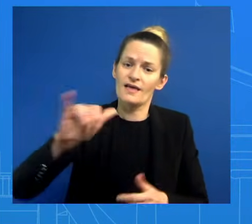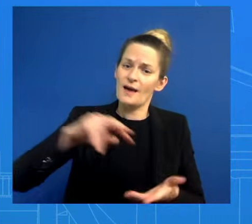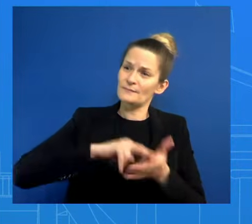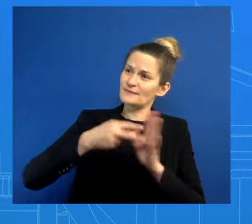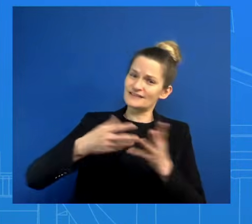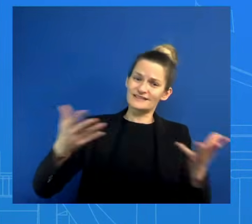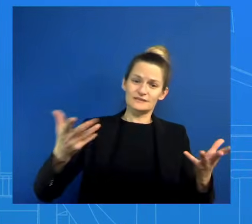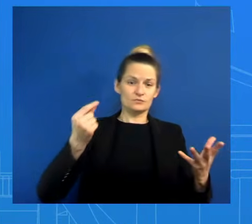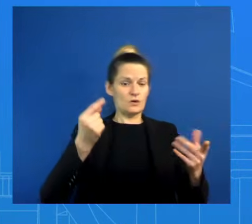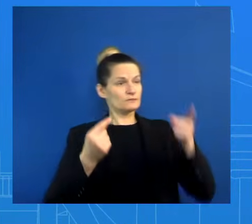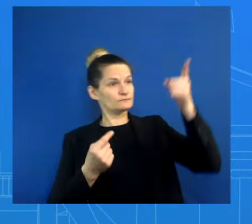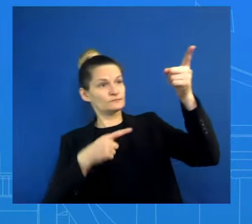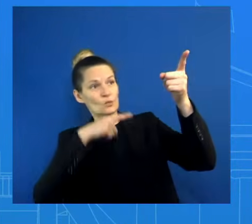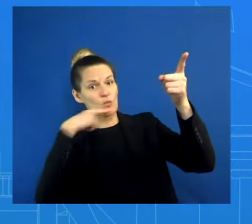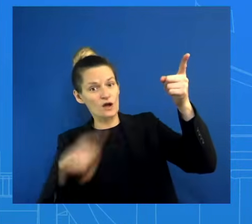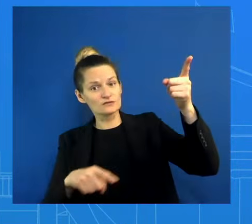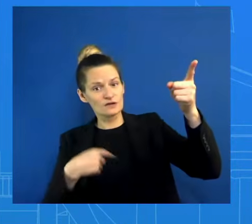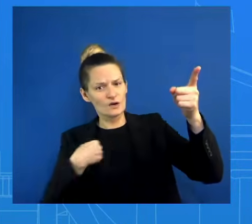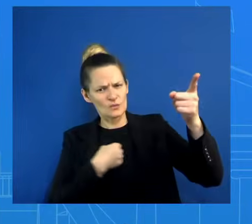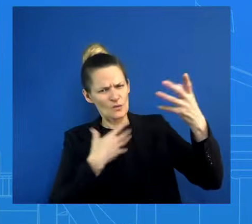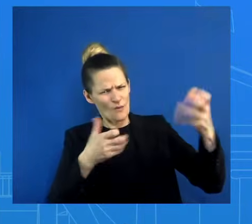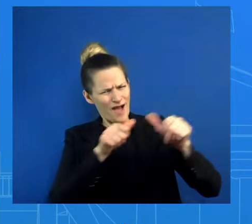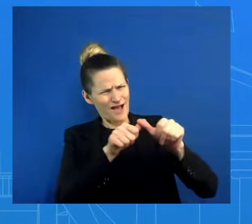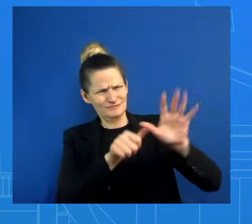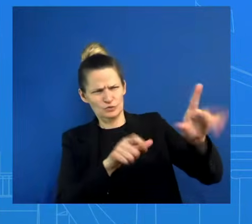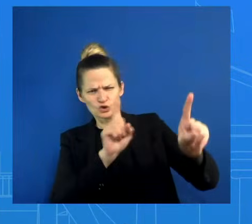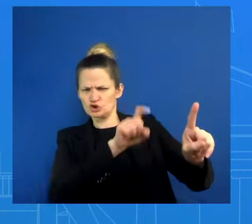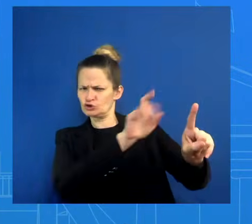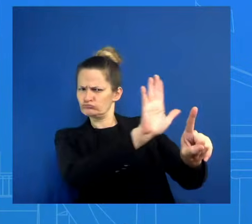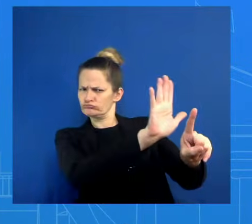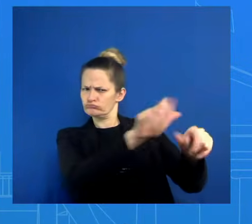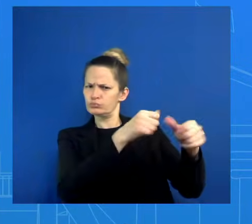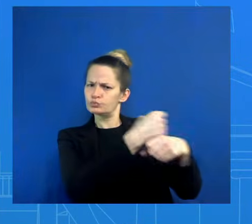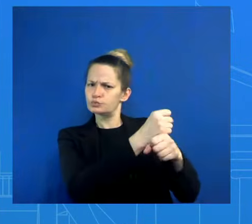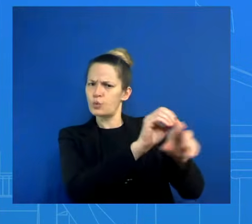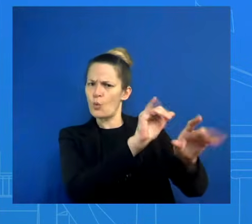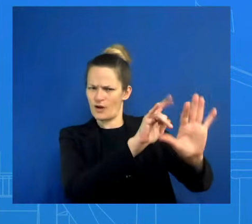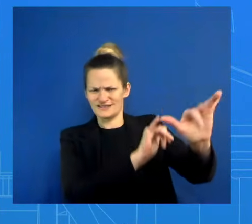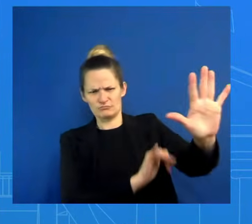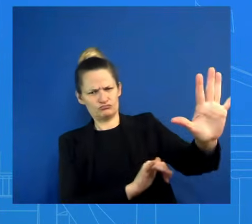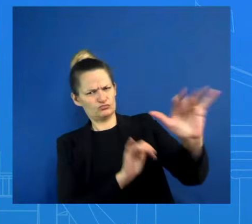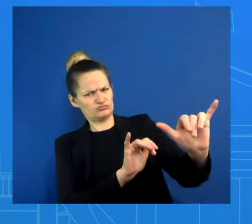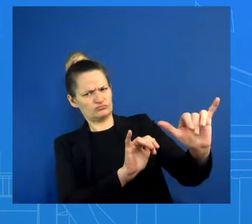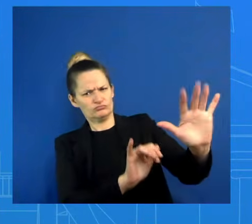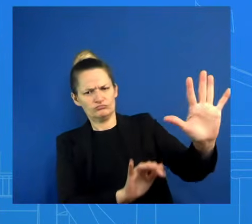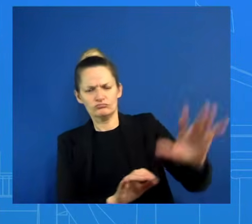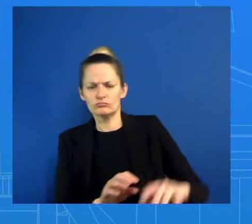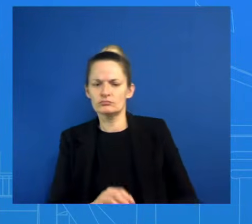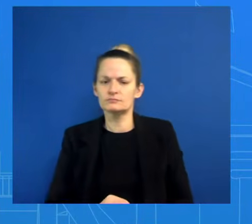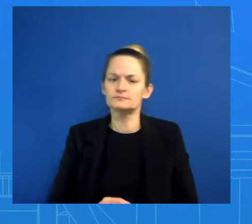The Press: Can I just ask you a domestic question? So, Maxwell Frost was denied, you know, an apartment --